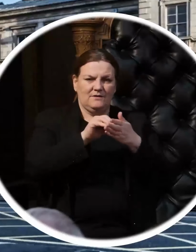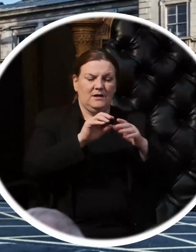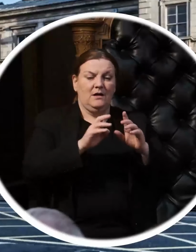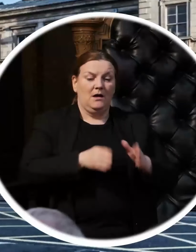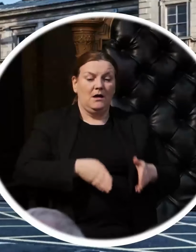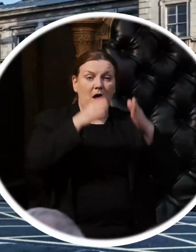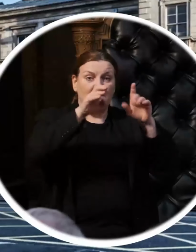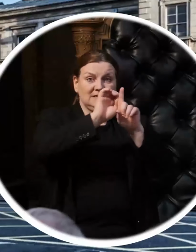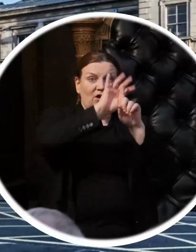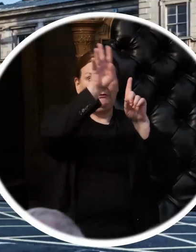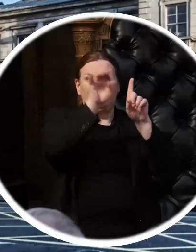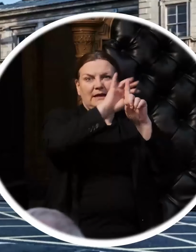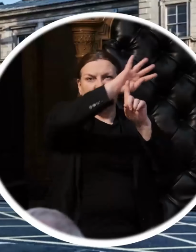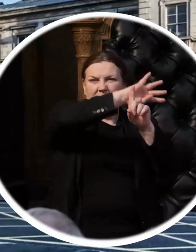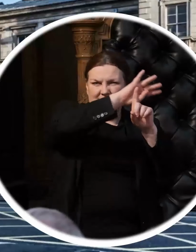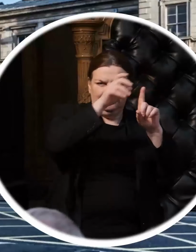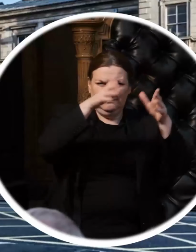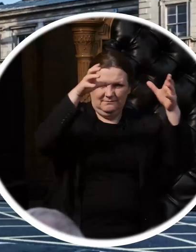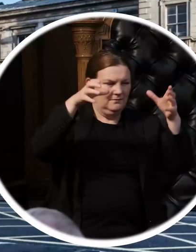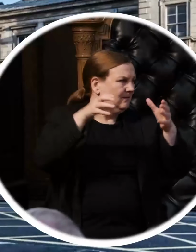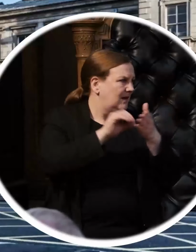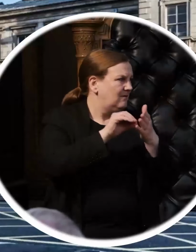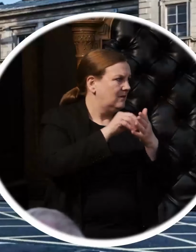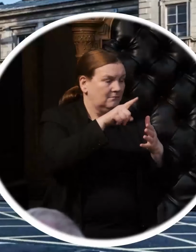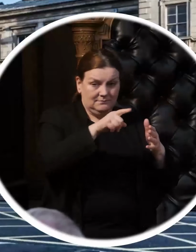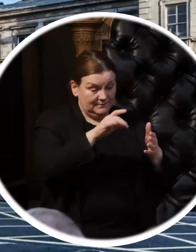this enormous keystone in the centre of the the main archway.